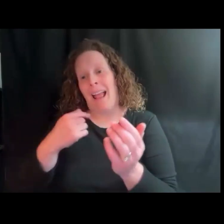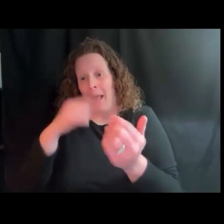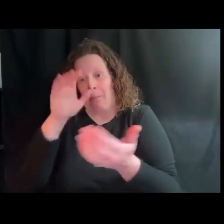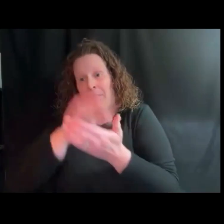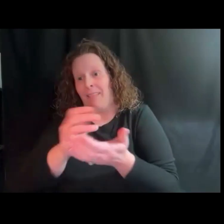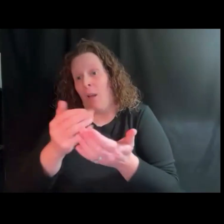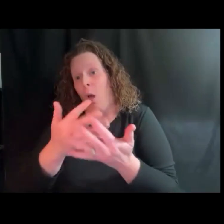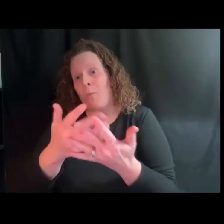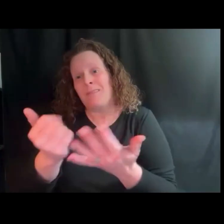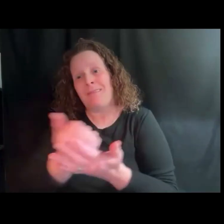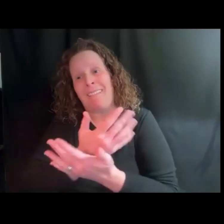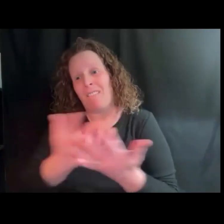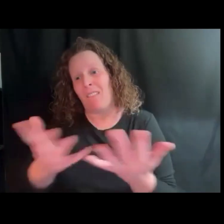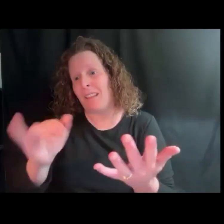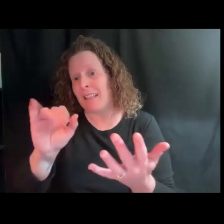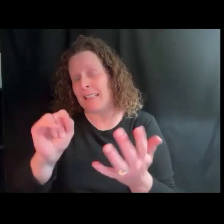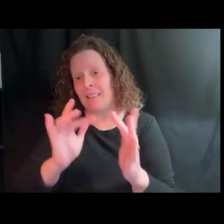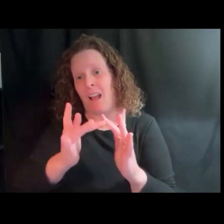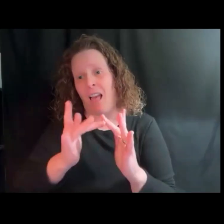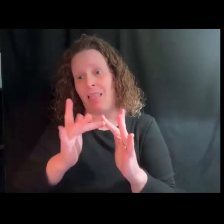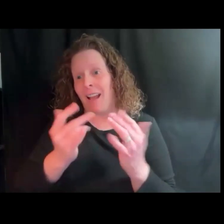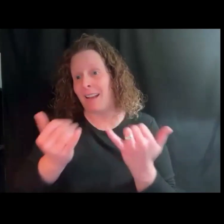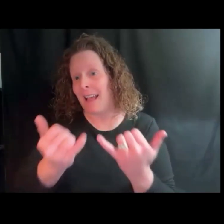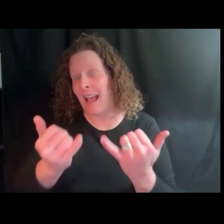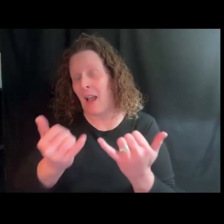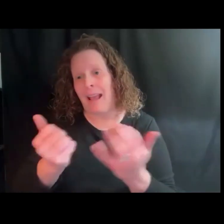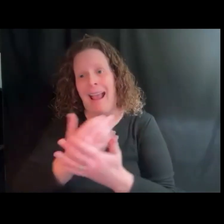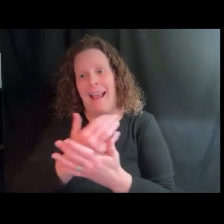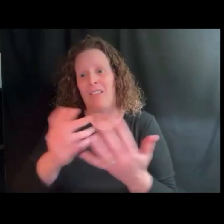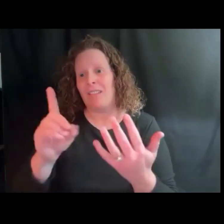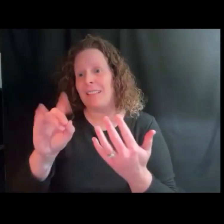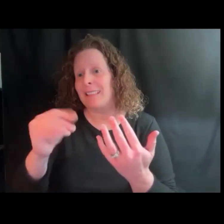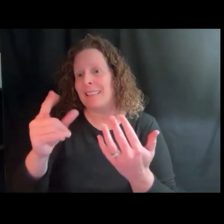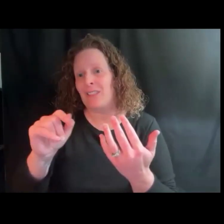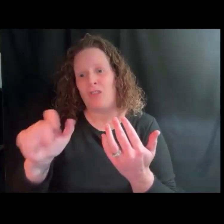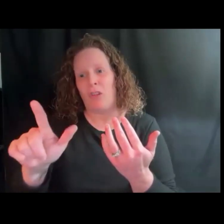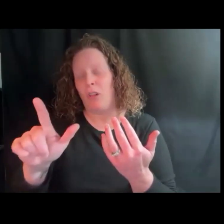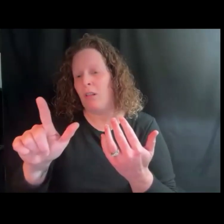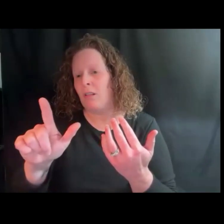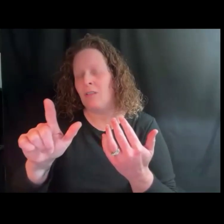planner. I believe they should have everything is online